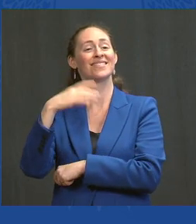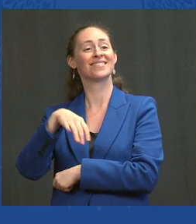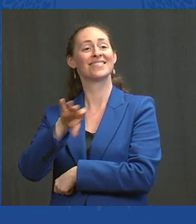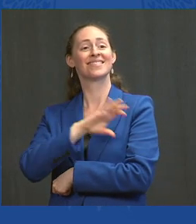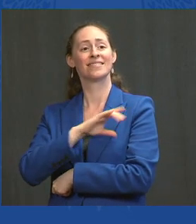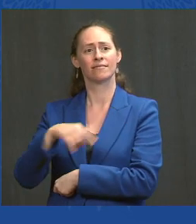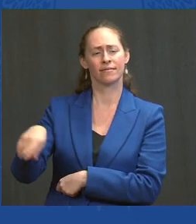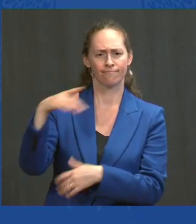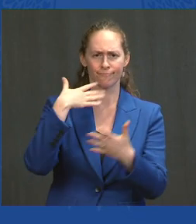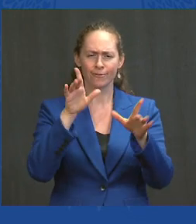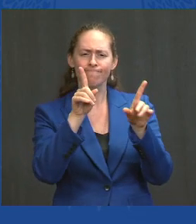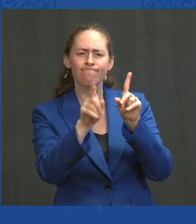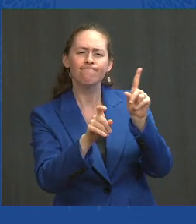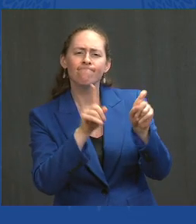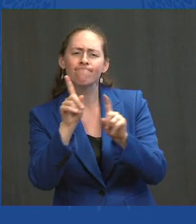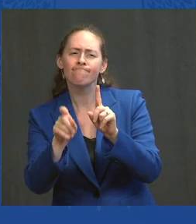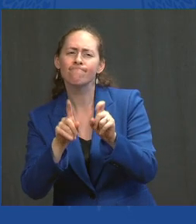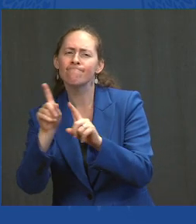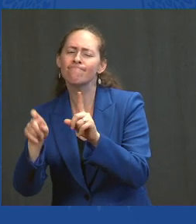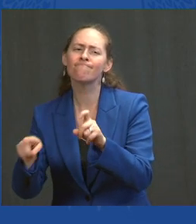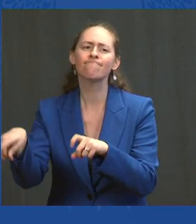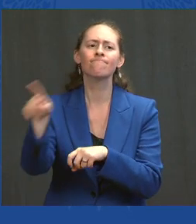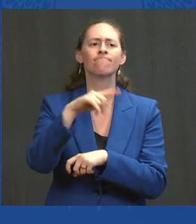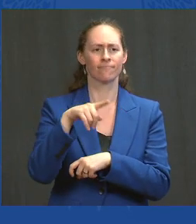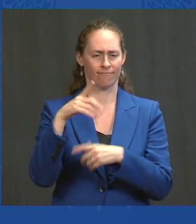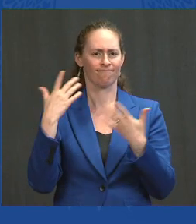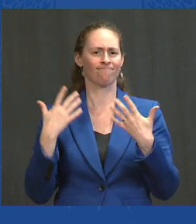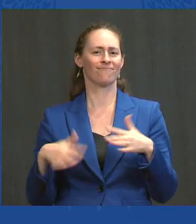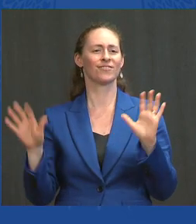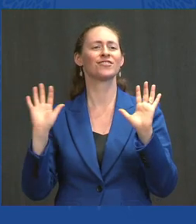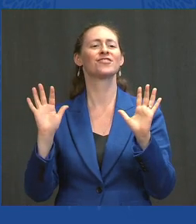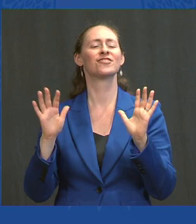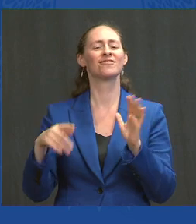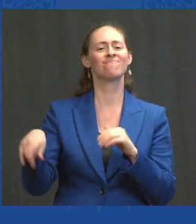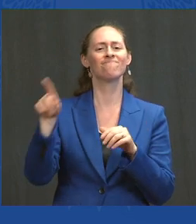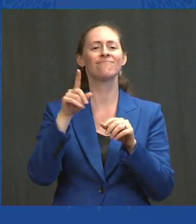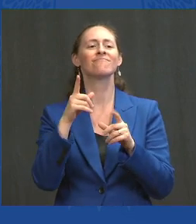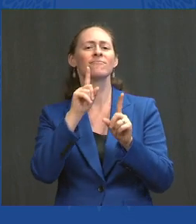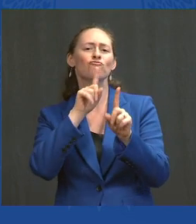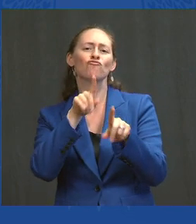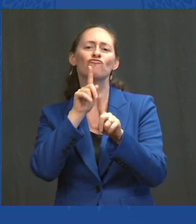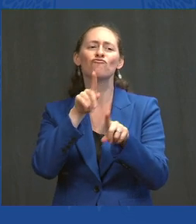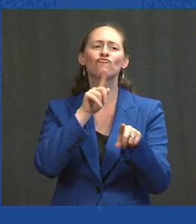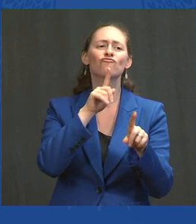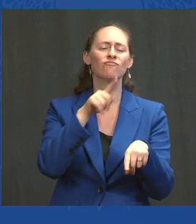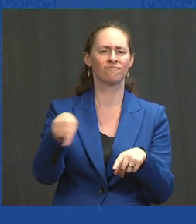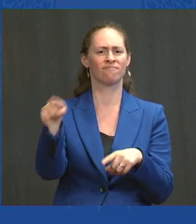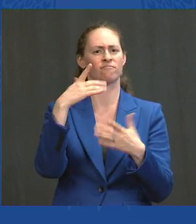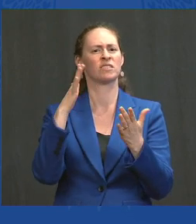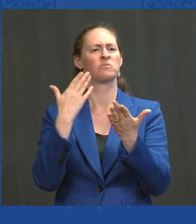by an officer of USCIS and unless exempted by the law, has demonstrated the ability to read,